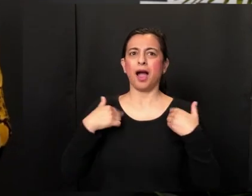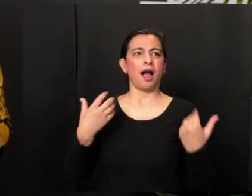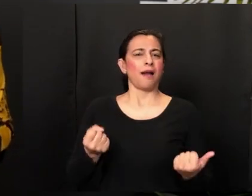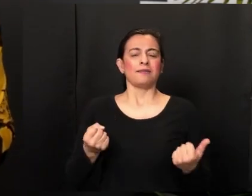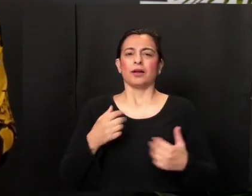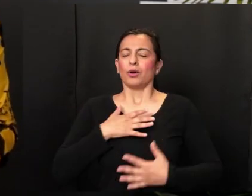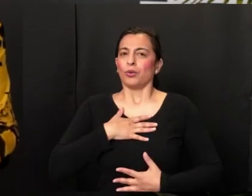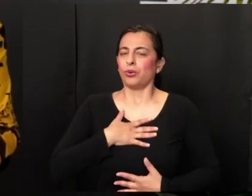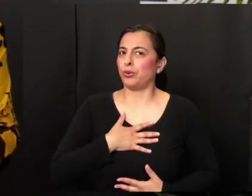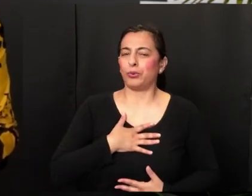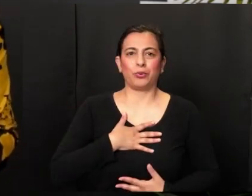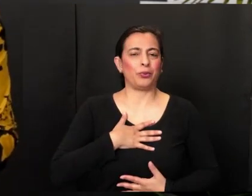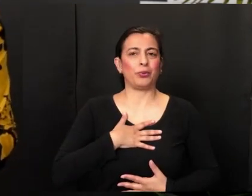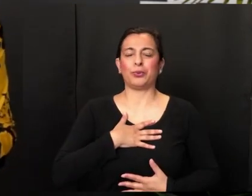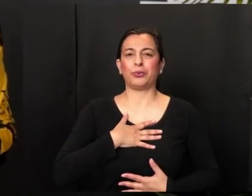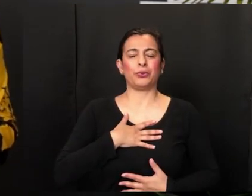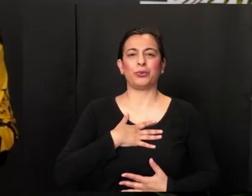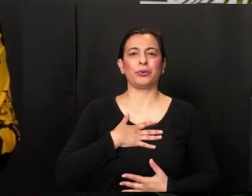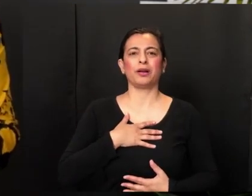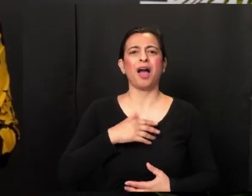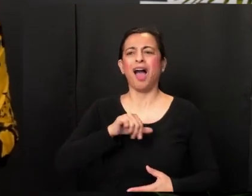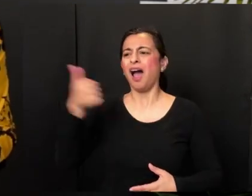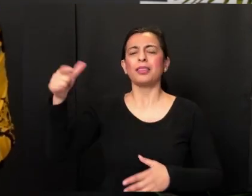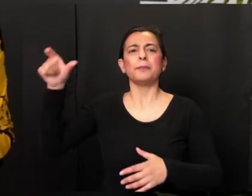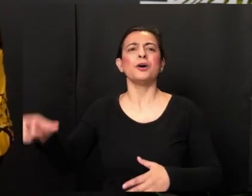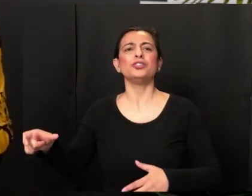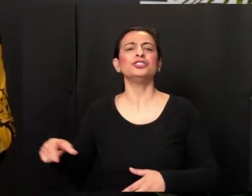I feel things deeply and passionately.